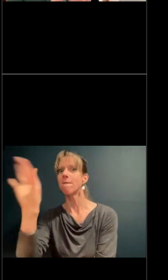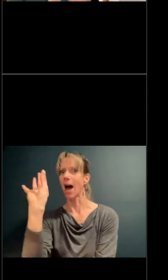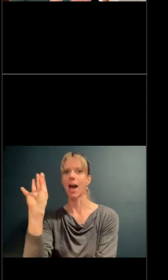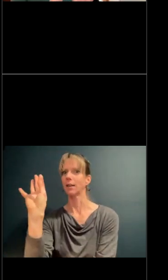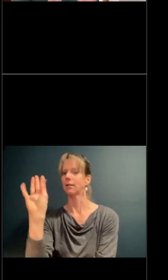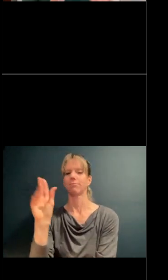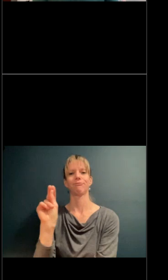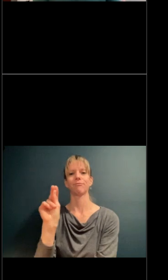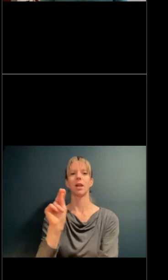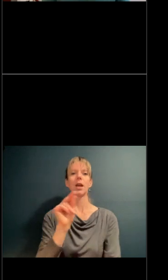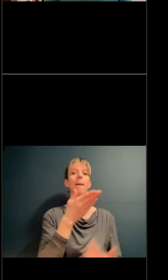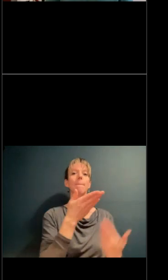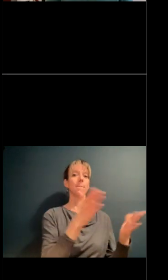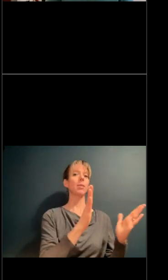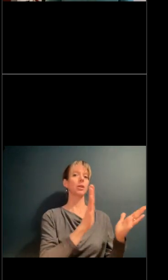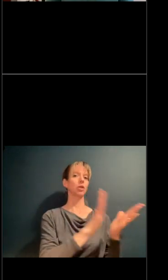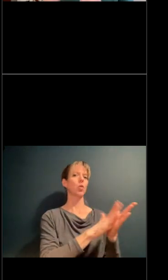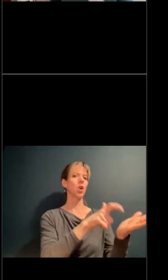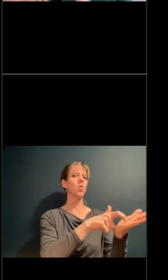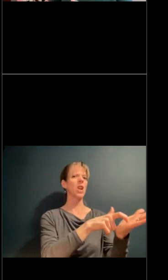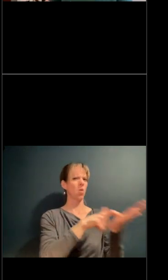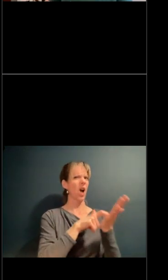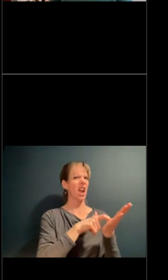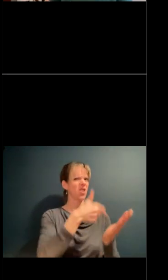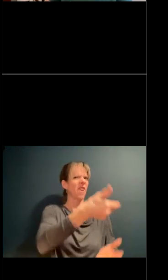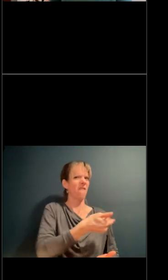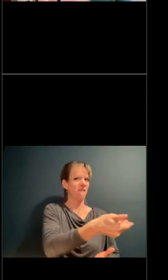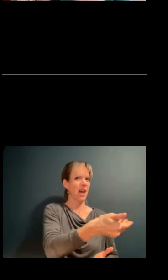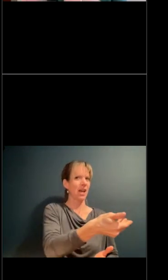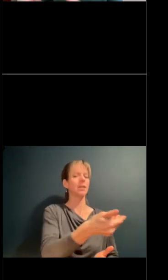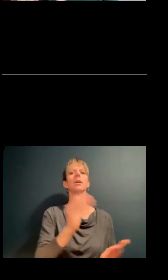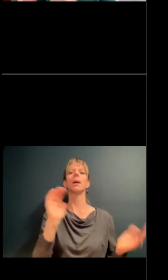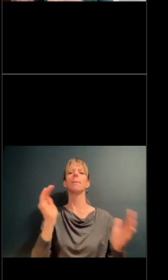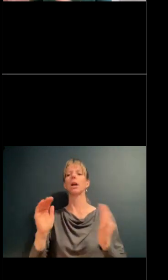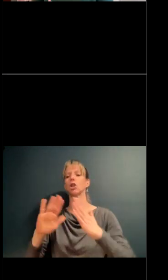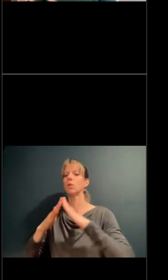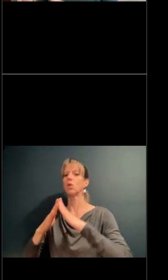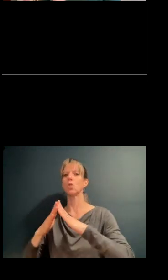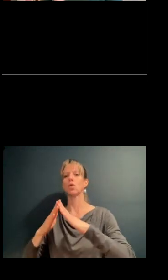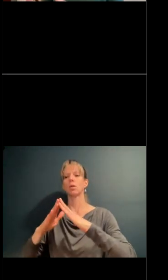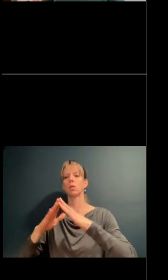which are mandated to invite, and community organizations, workplaces, colleges, and religious